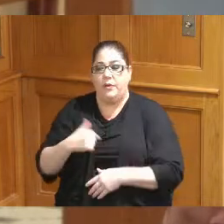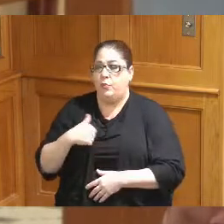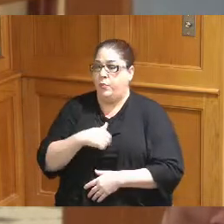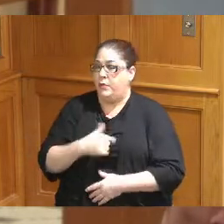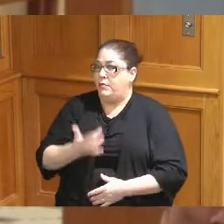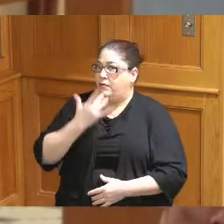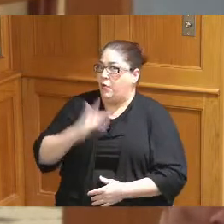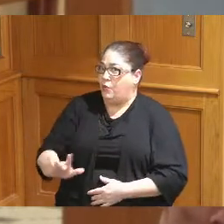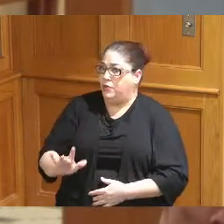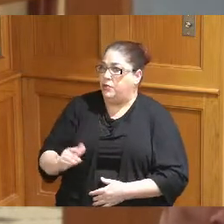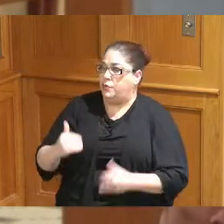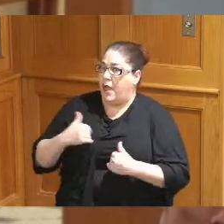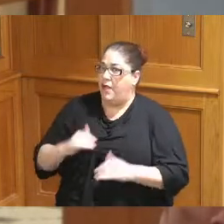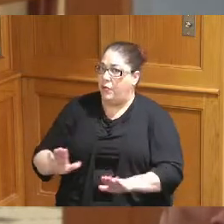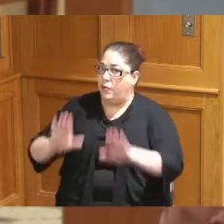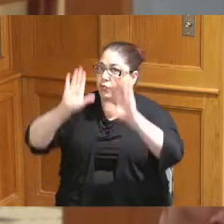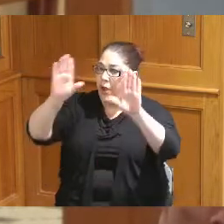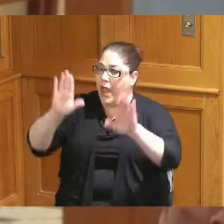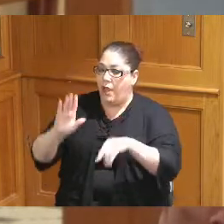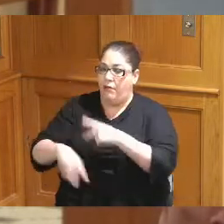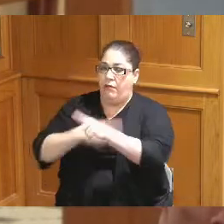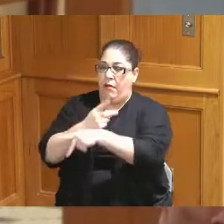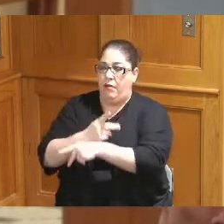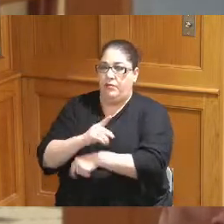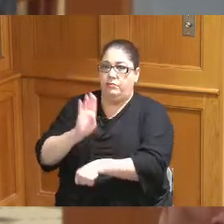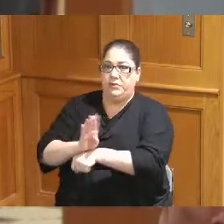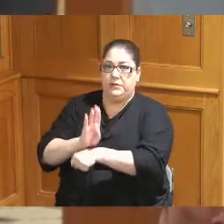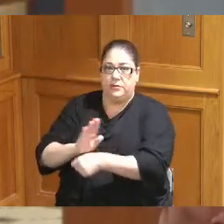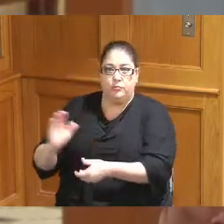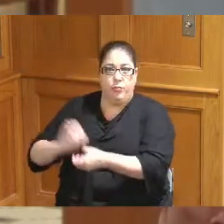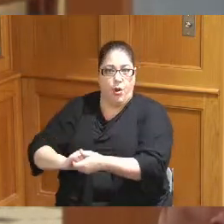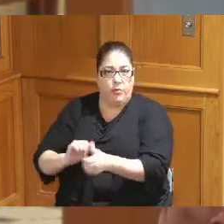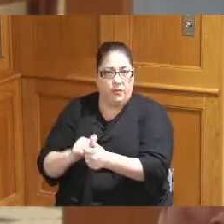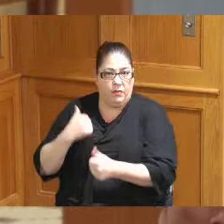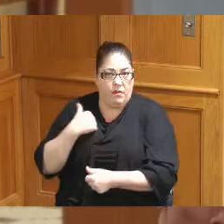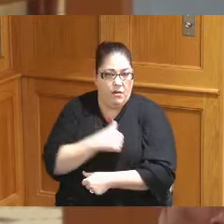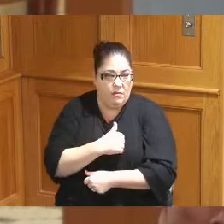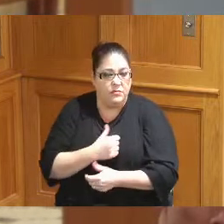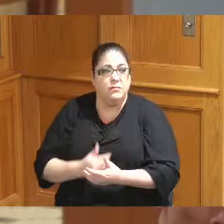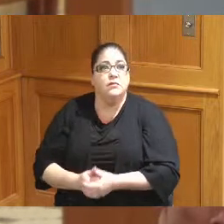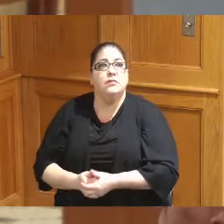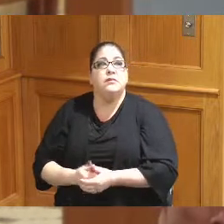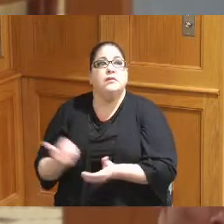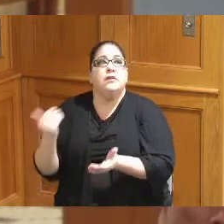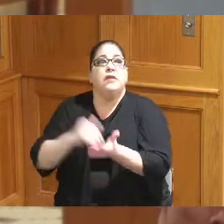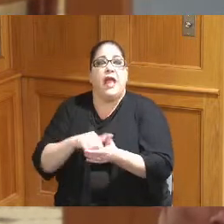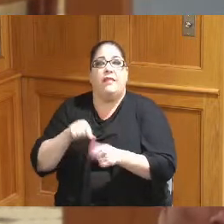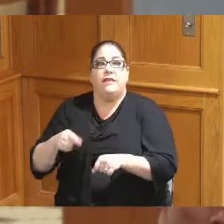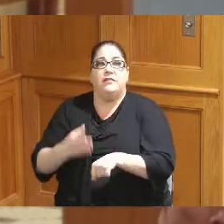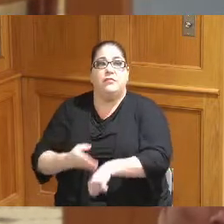to have such great industrial partners and again this Improvement and addition to what we already